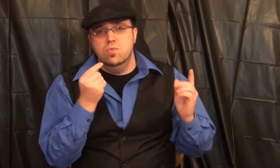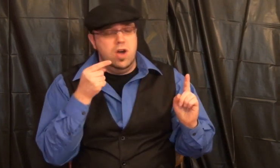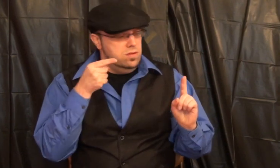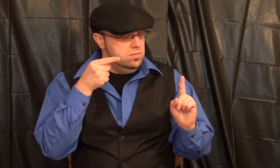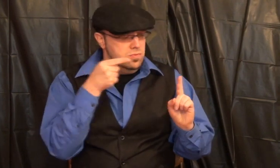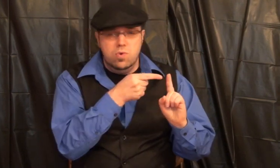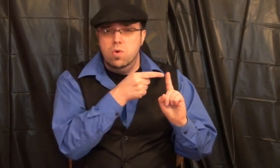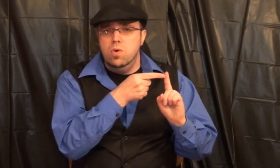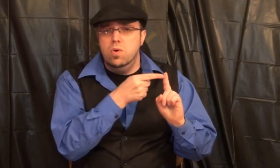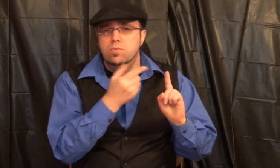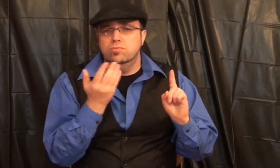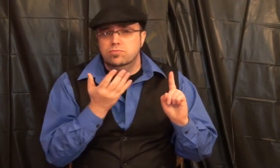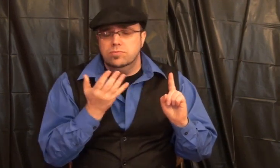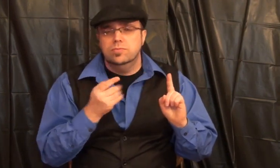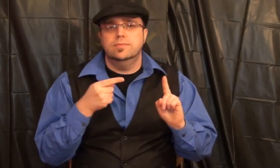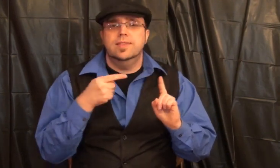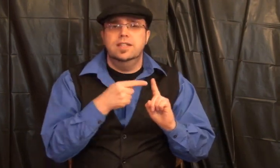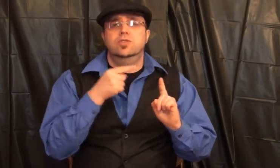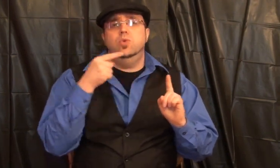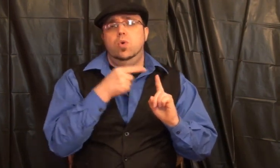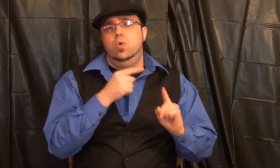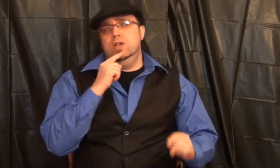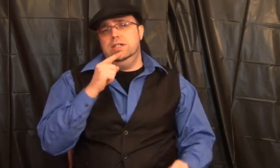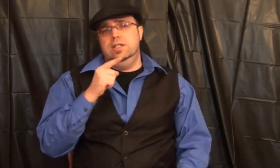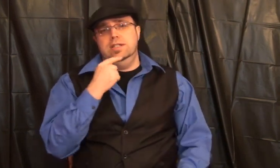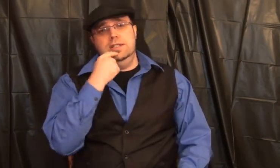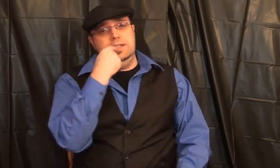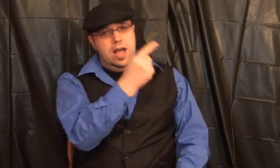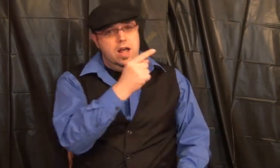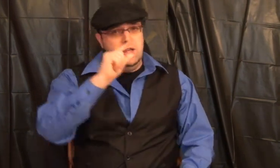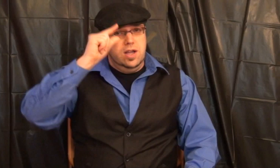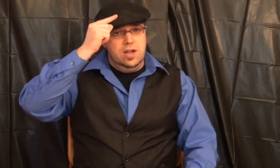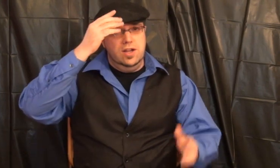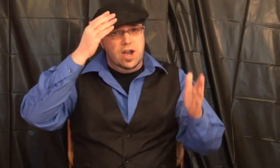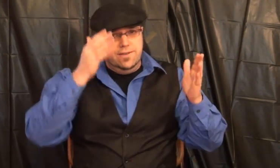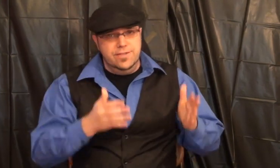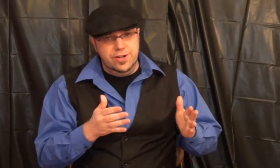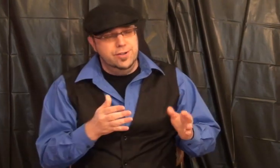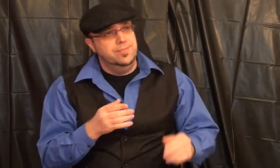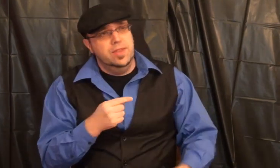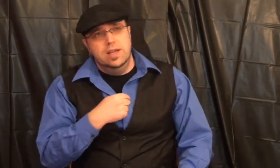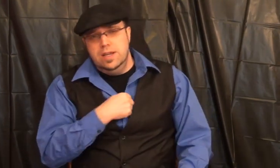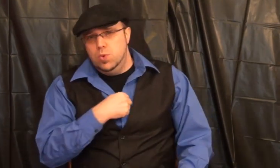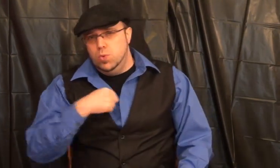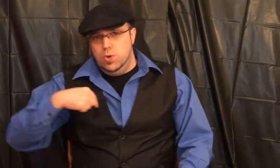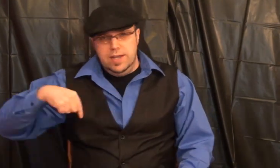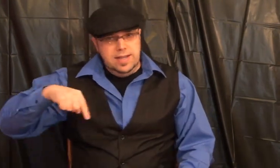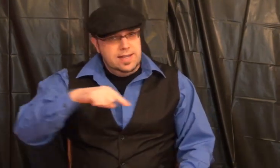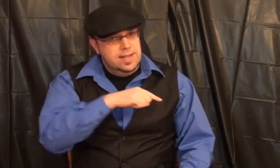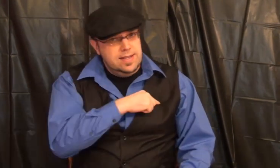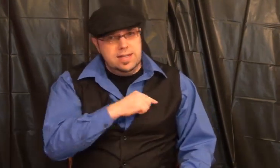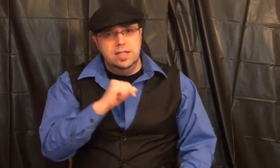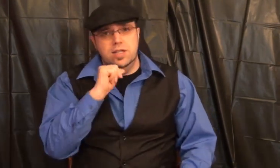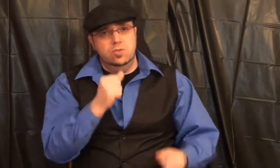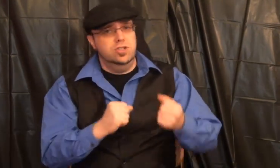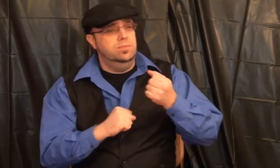The goal is to tell the Governor that we do not support